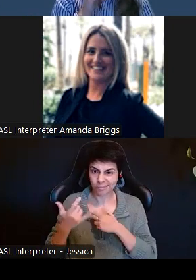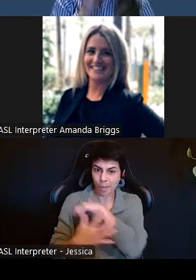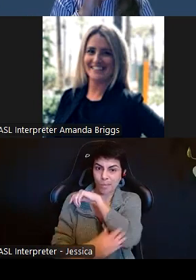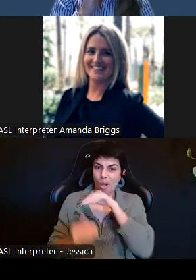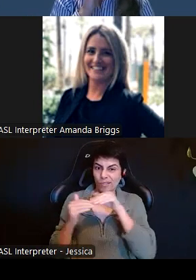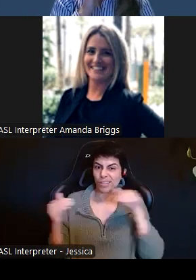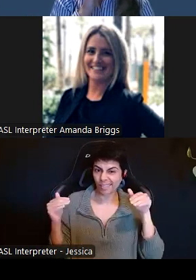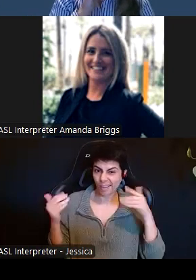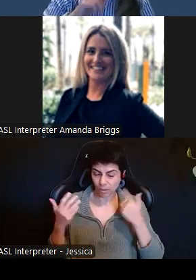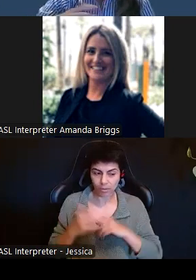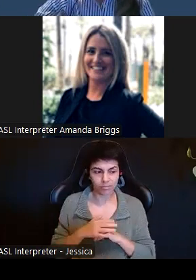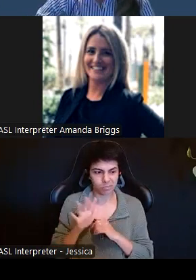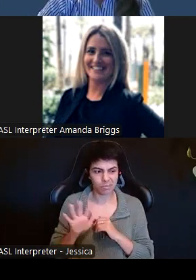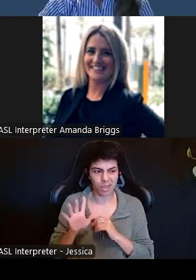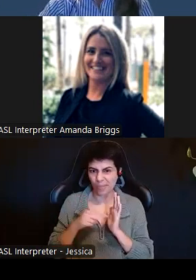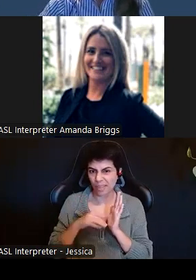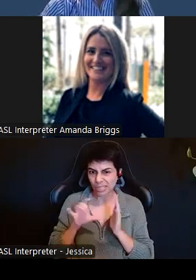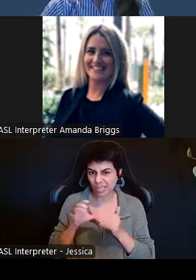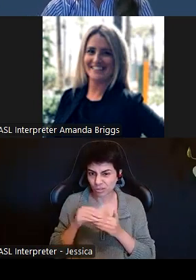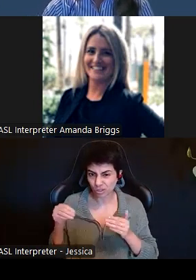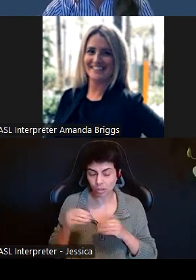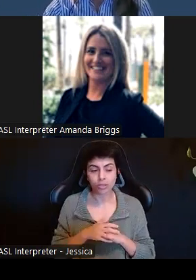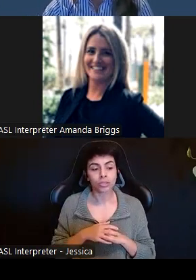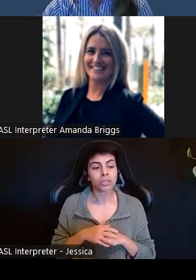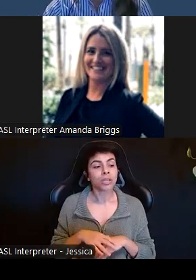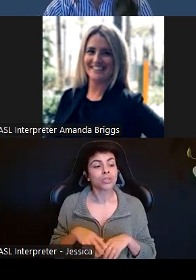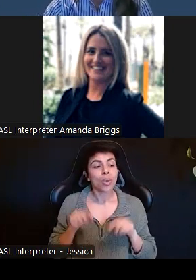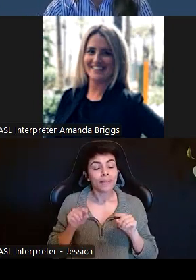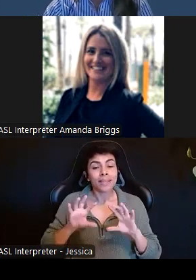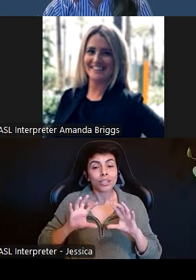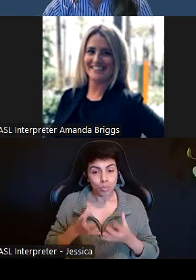And this group eligibility is based on income alone, which means